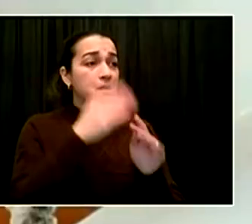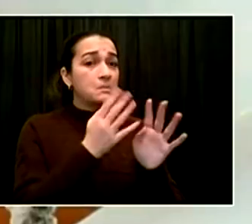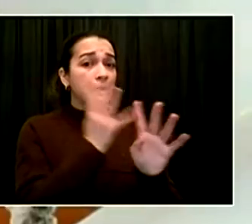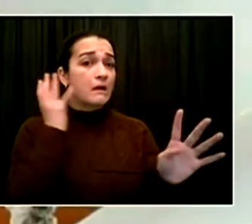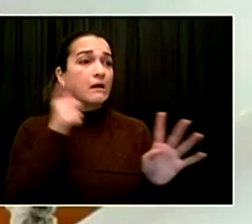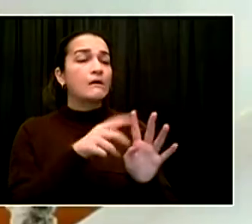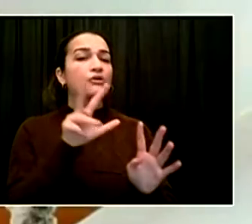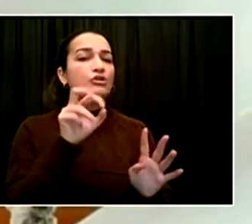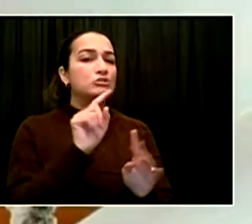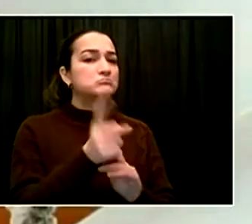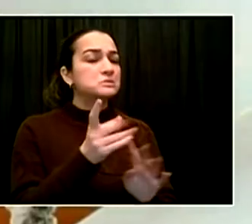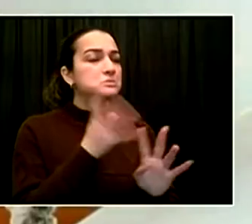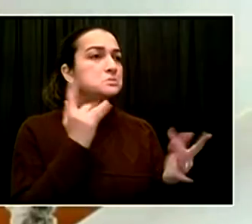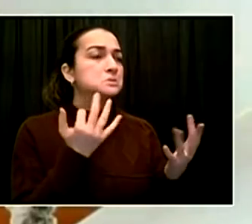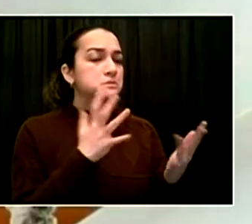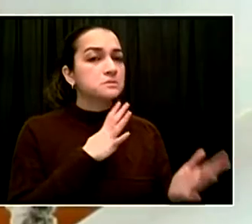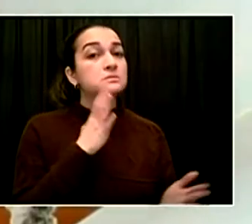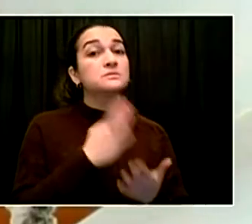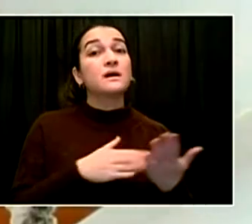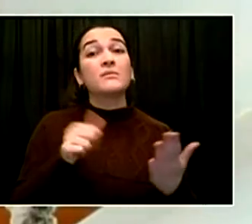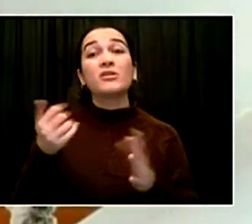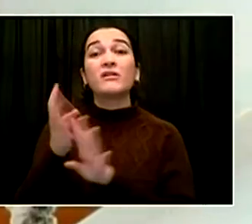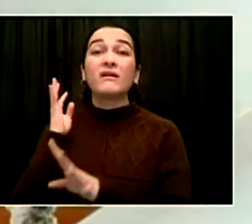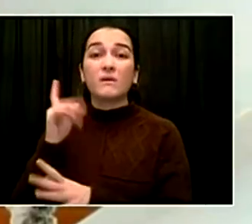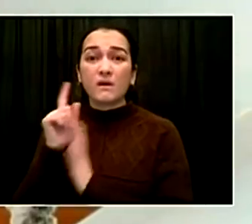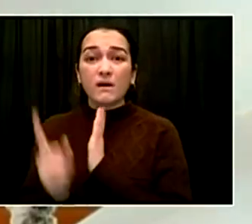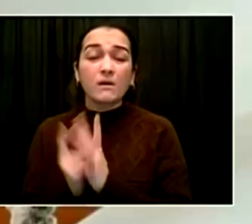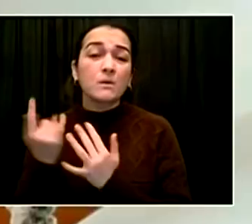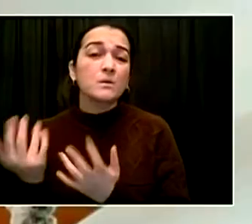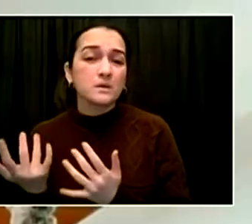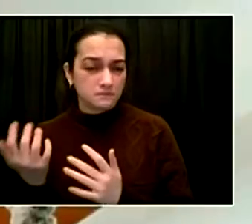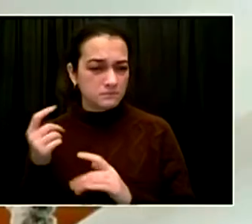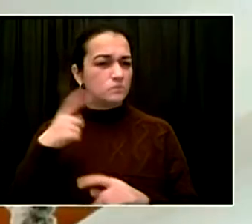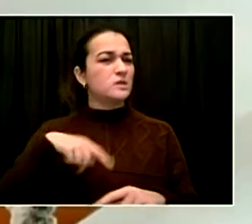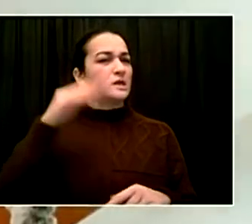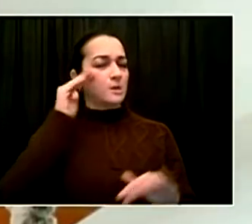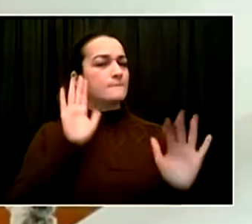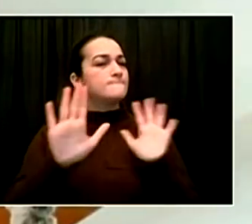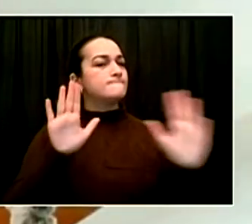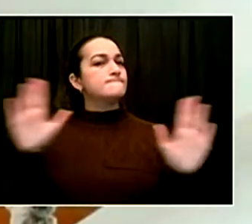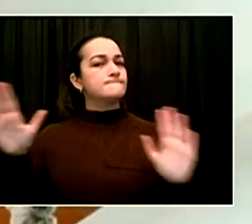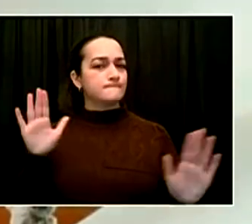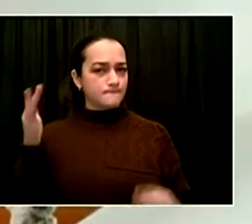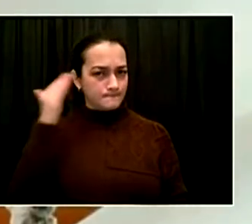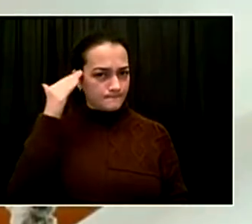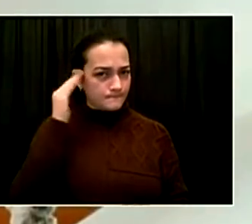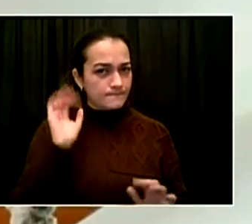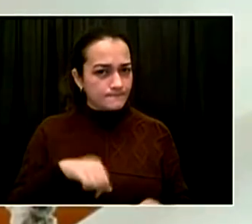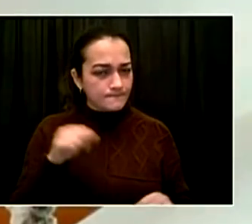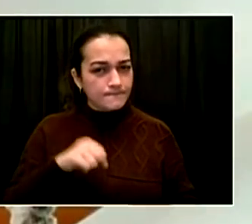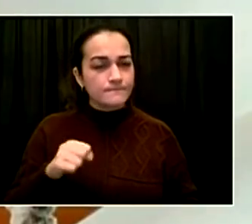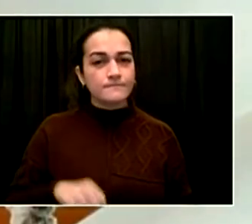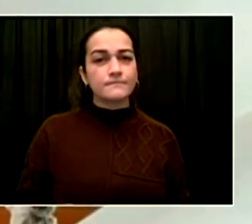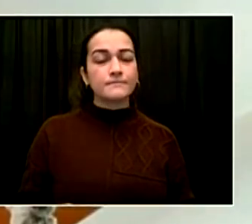THEN FOR LINES AT ALL OF OUR SITES I OPERATE AS WELL, WE'RE GOING TO BE HANDING OUT TEST